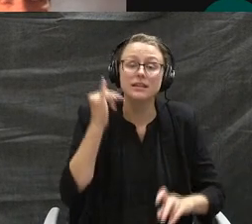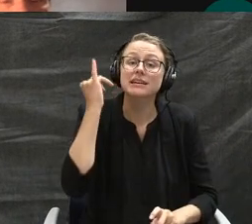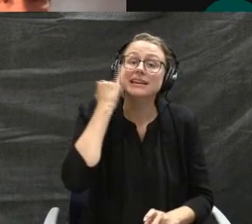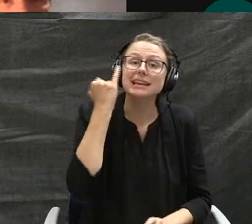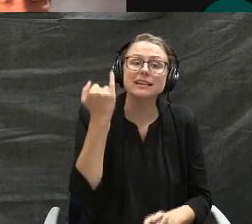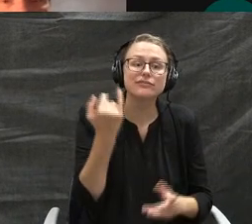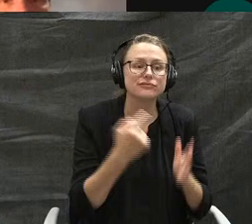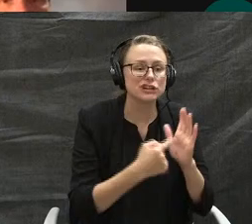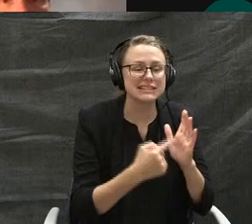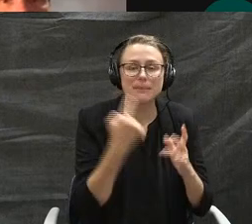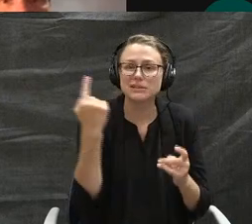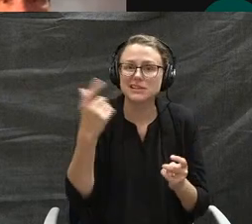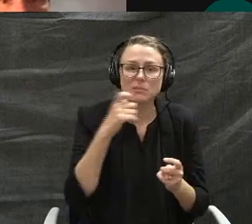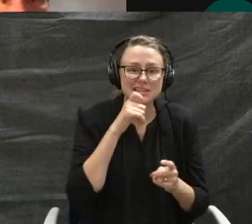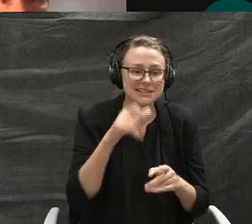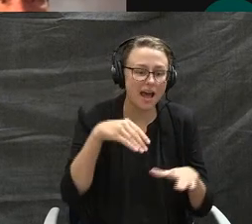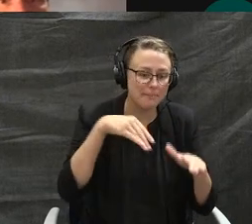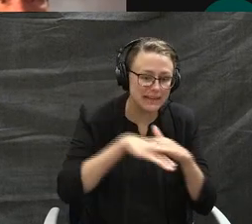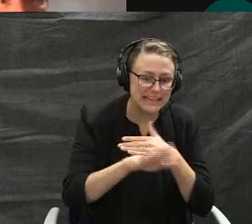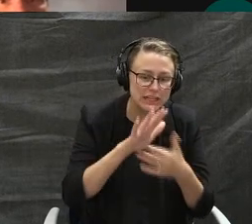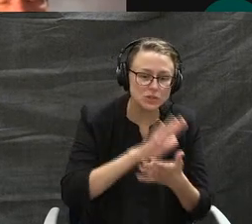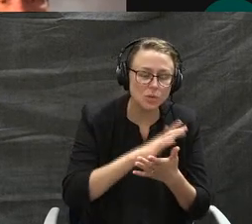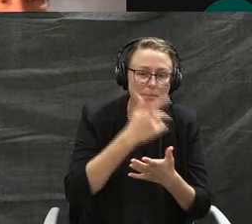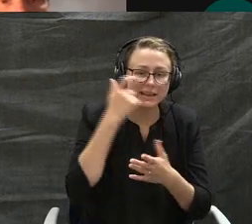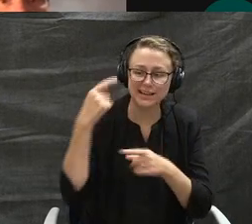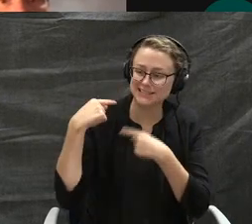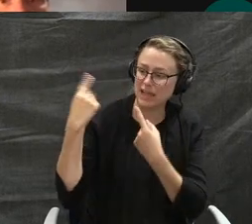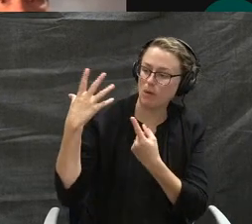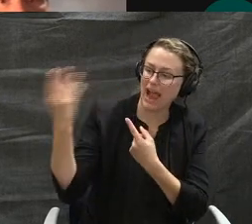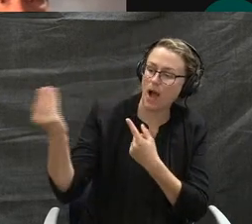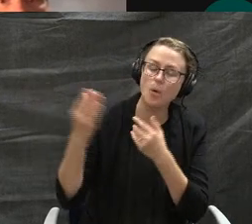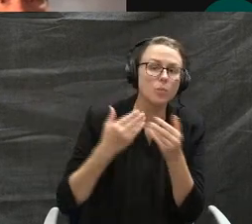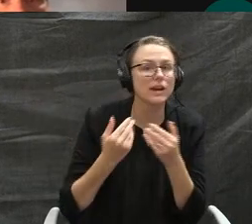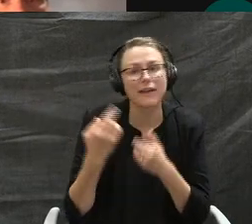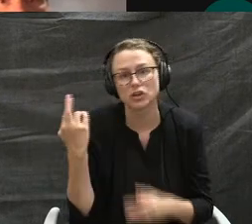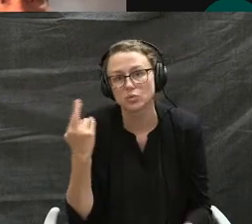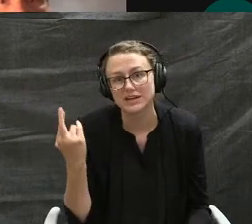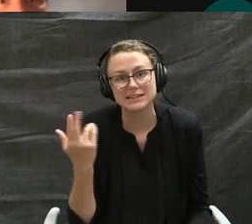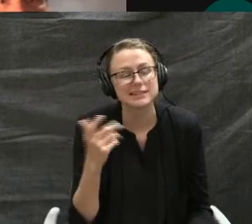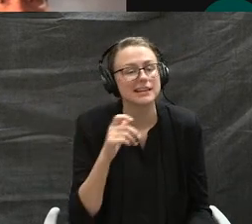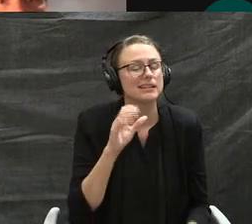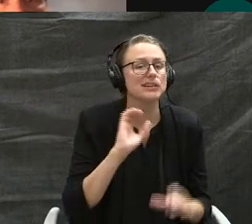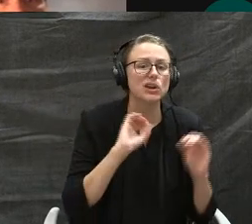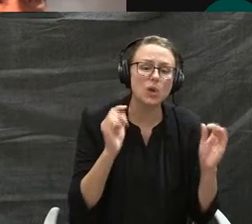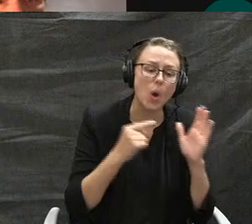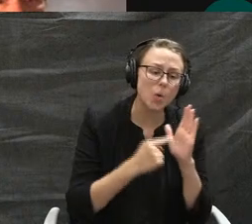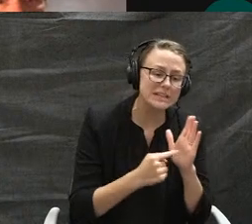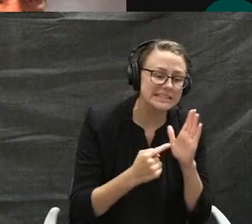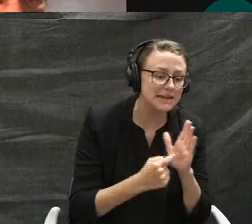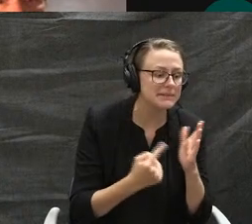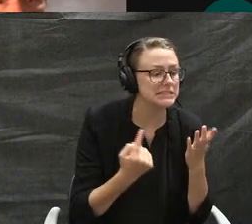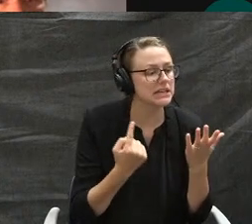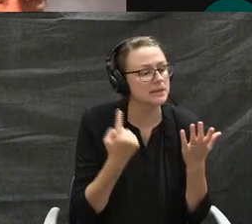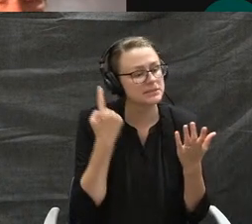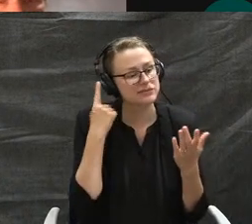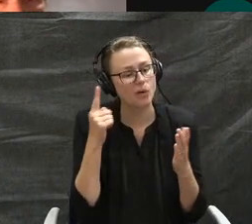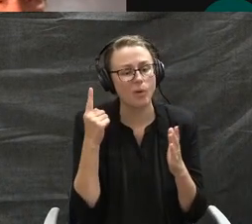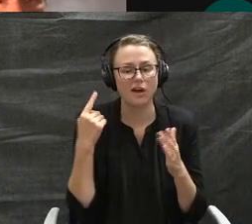hasn't been in school because they were out for whatever reason and weren't symptomatic for a period of time when they